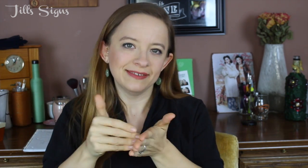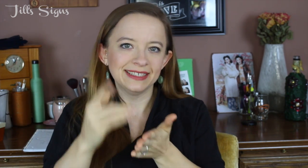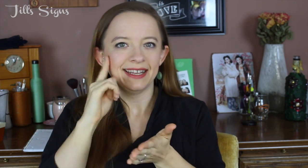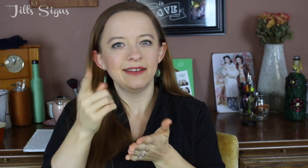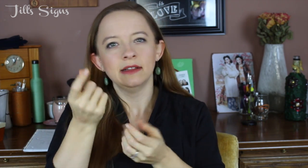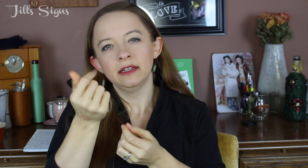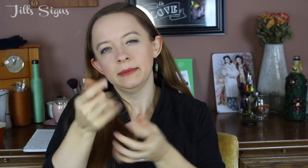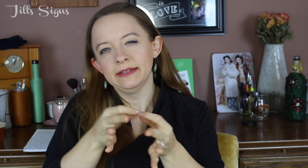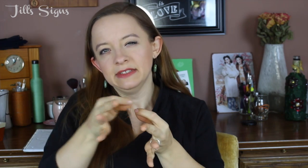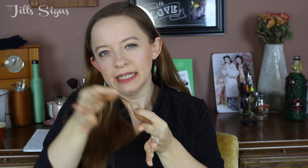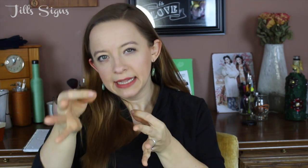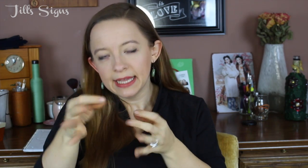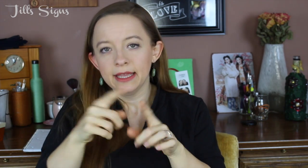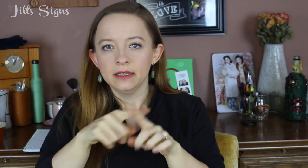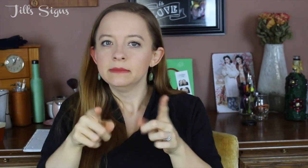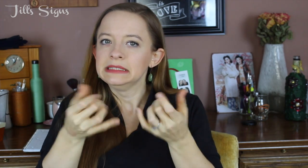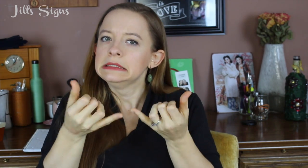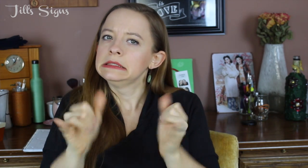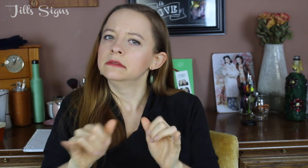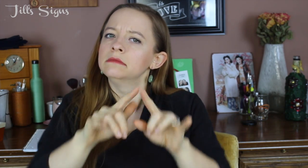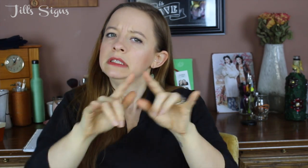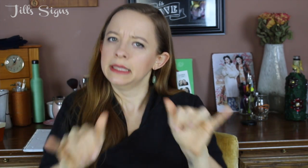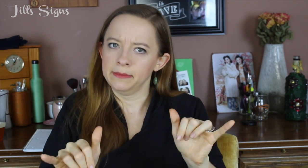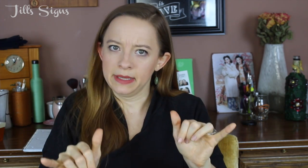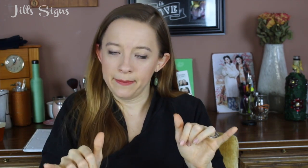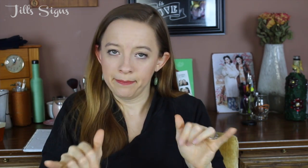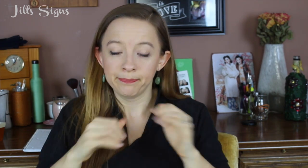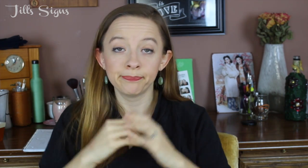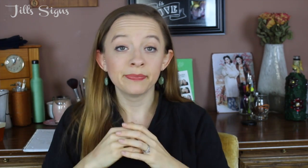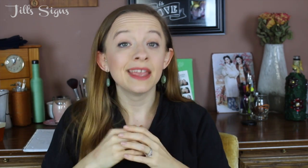Ok, often times there's a little bit of a delay, but still you are